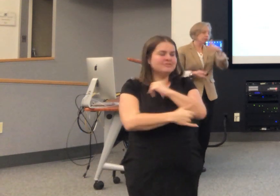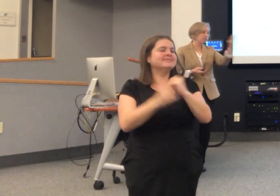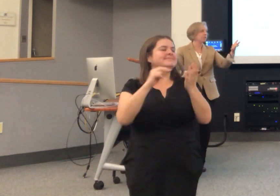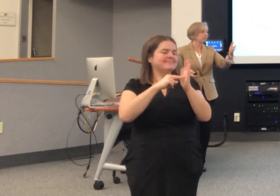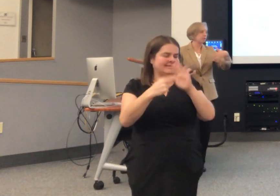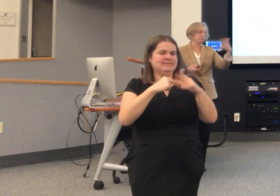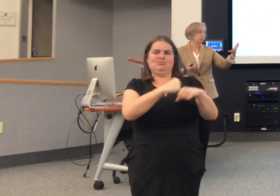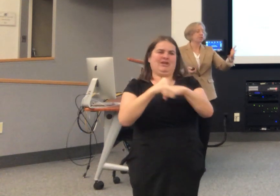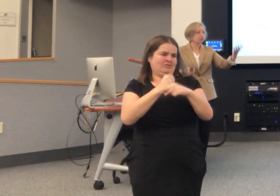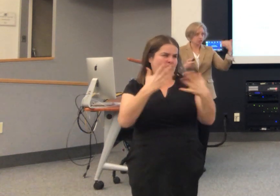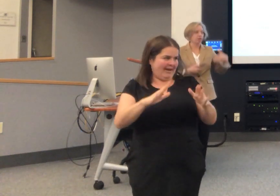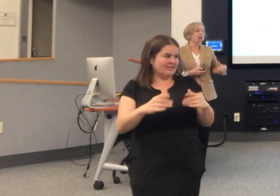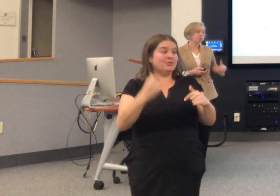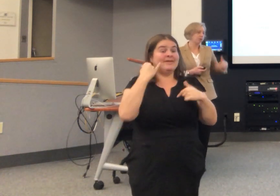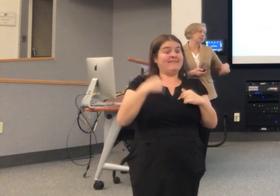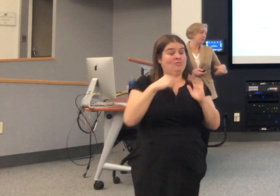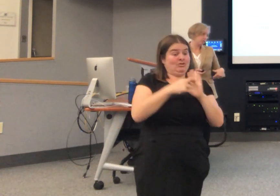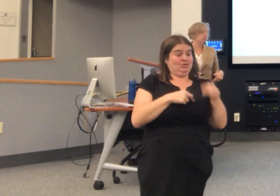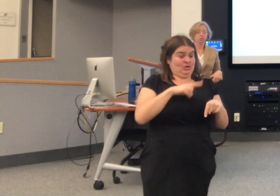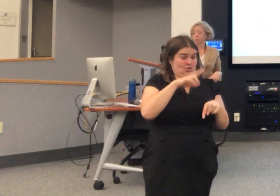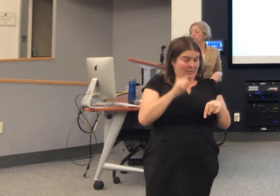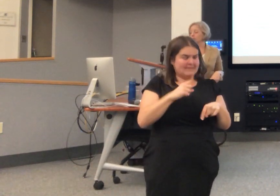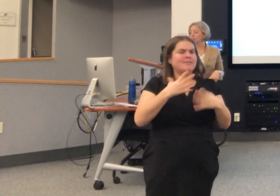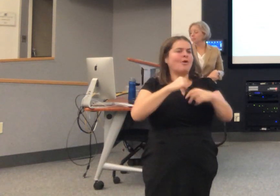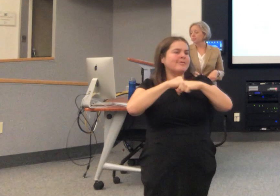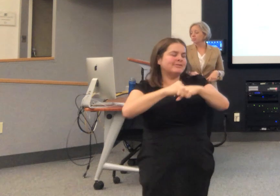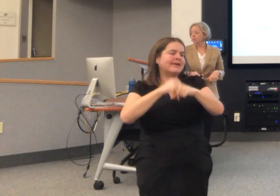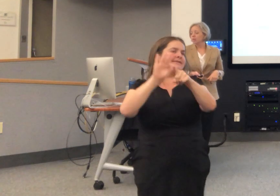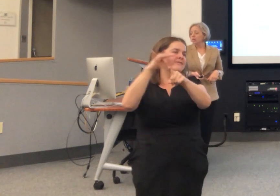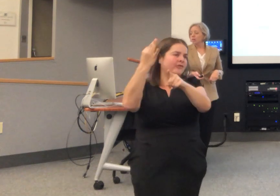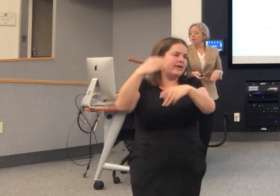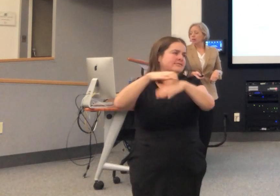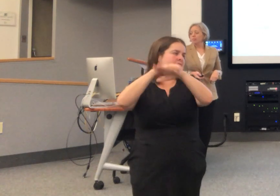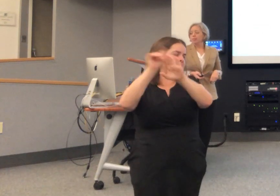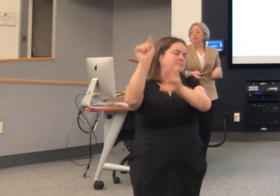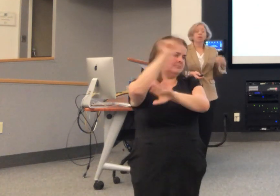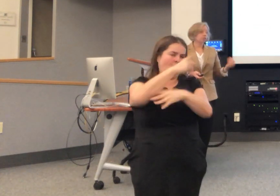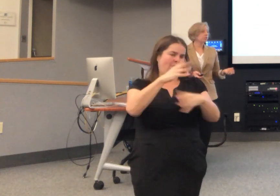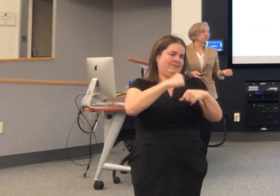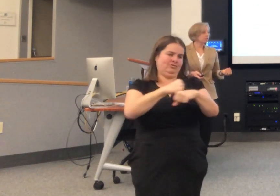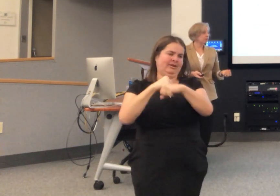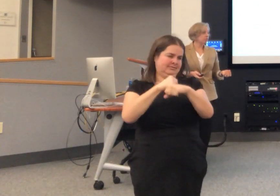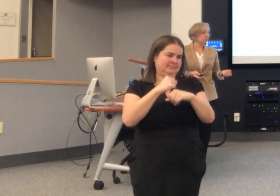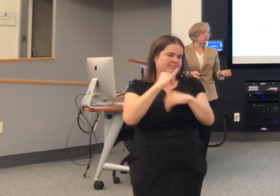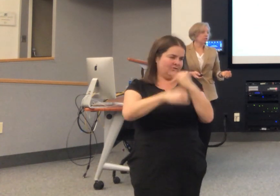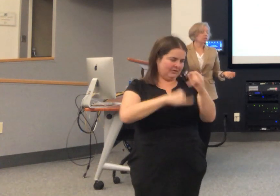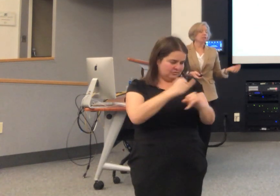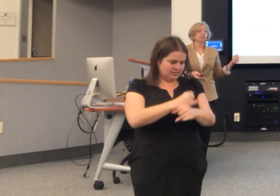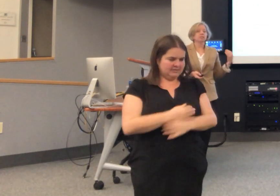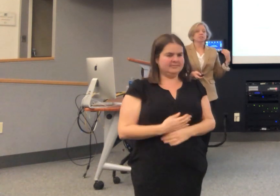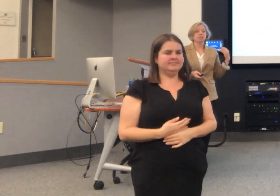I don't have to have a separate protection there, I'm protected if it's cloned here. Another good reason to register is